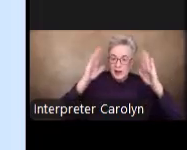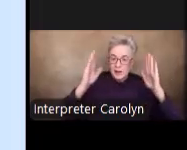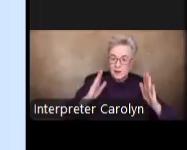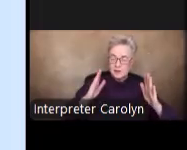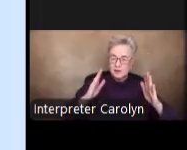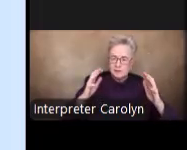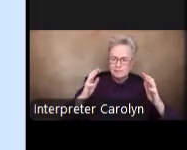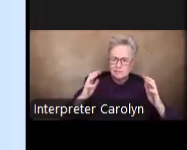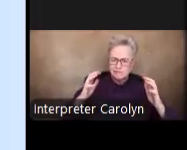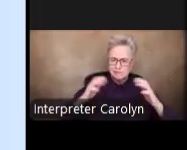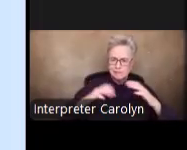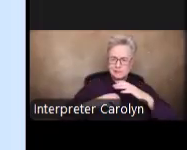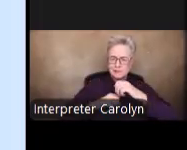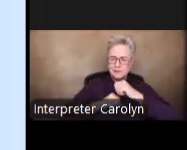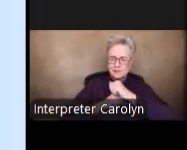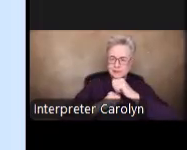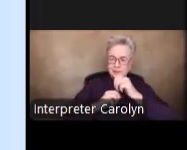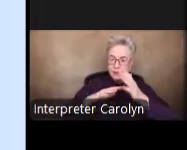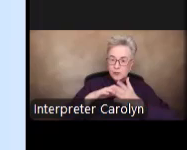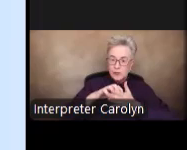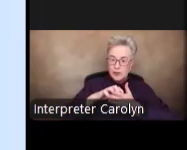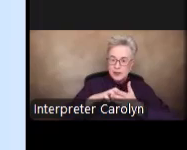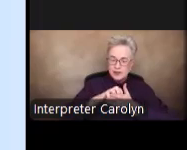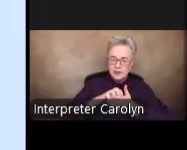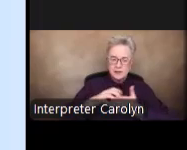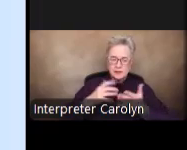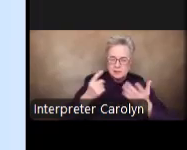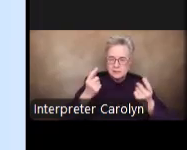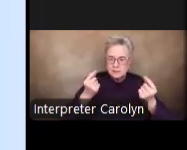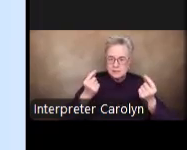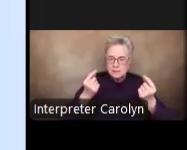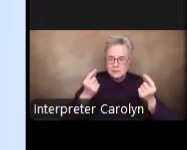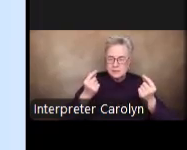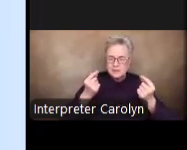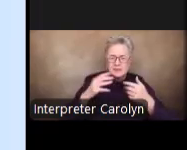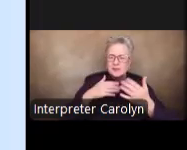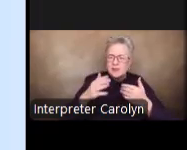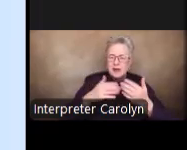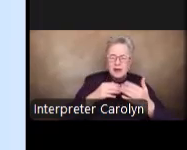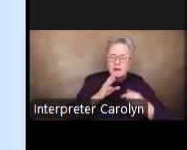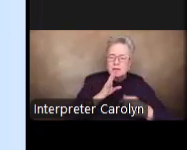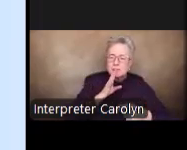three critical things happen, regardless of modality, whether it's spoken language or signed.